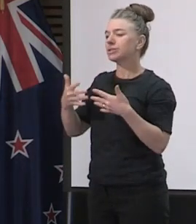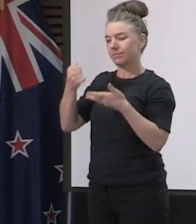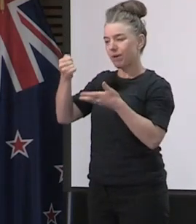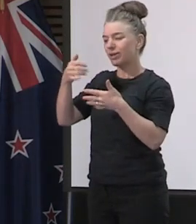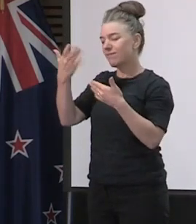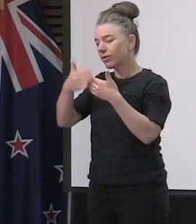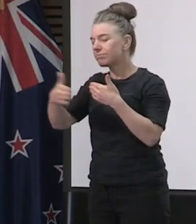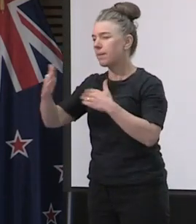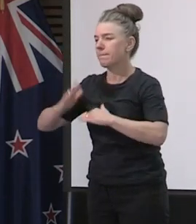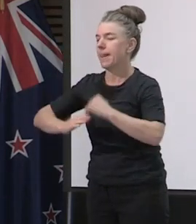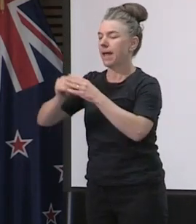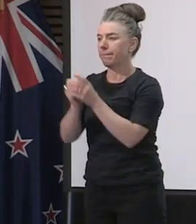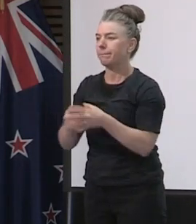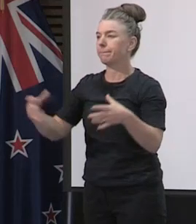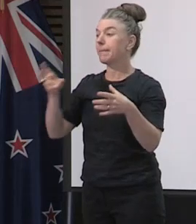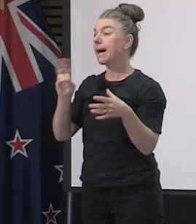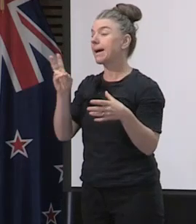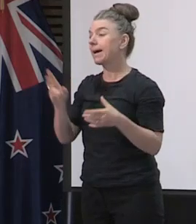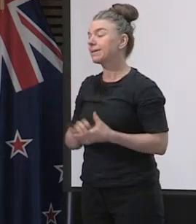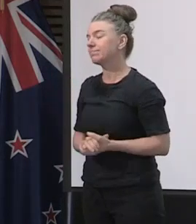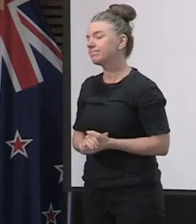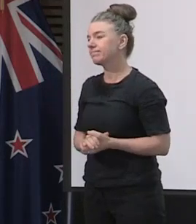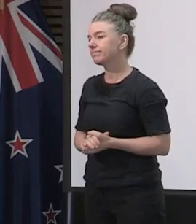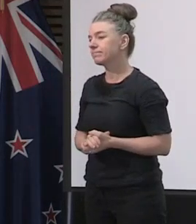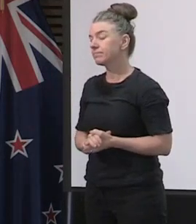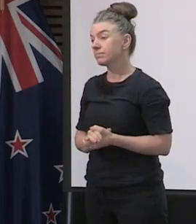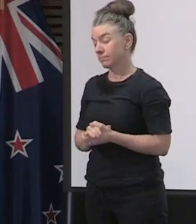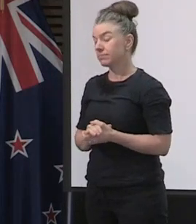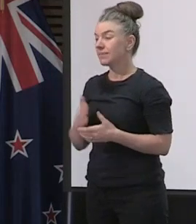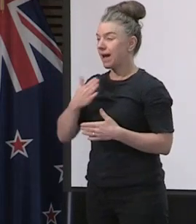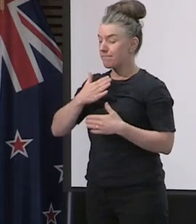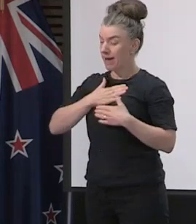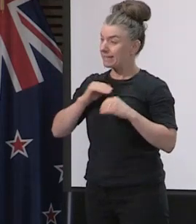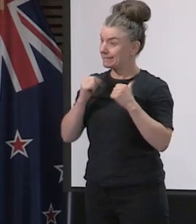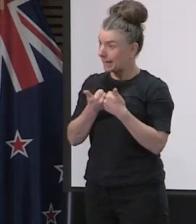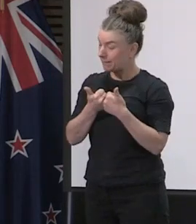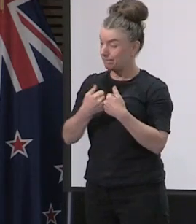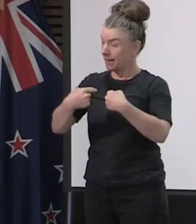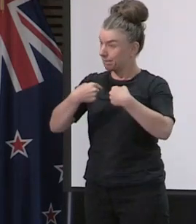exactly what we will do again as we recover and rebuild. Let